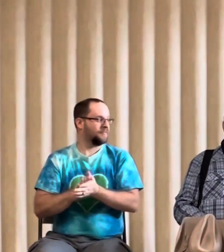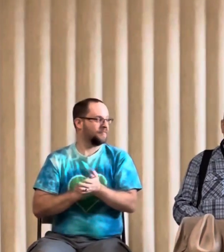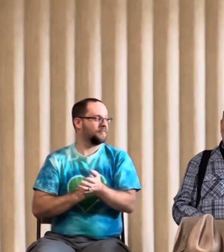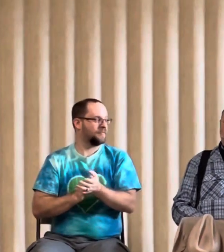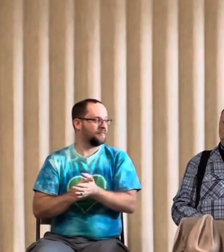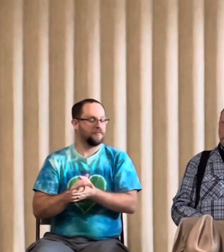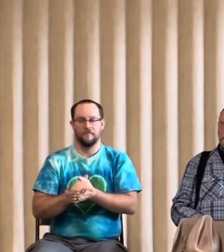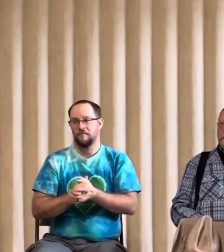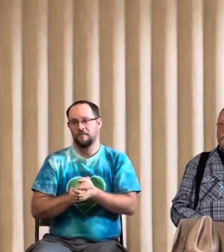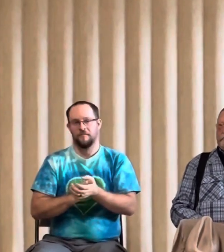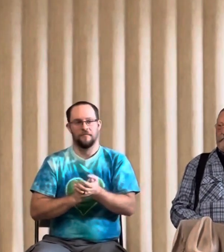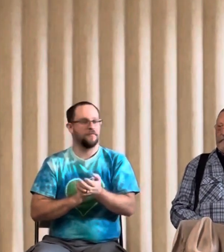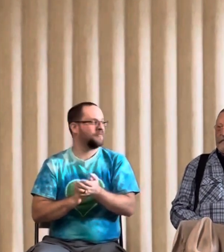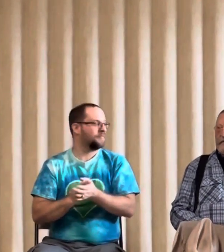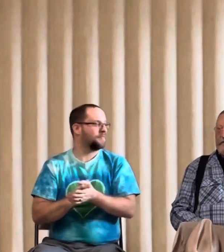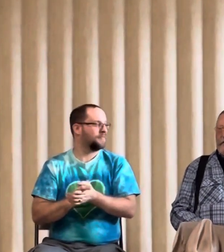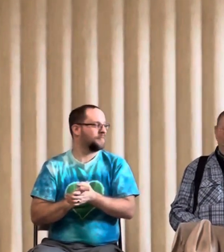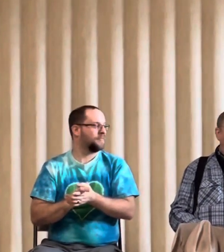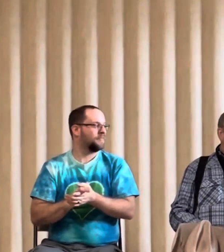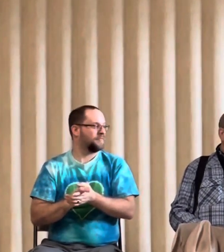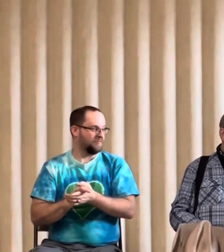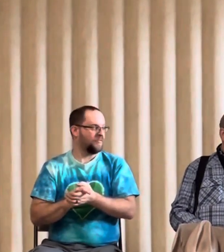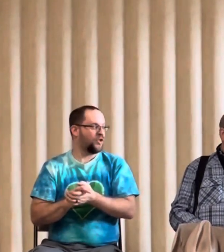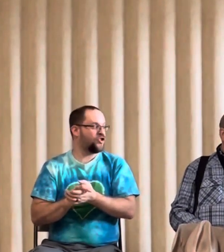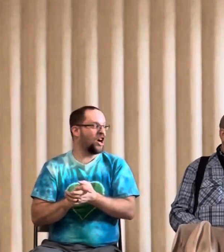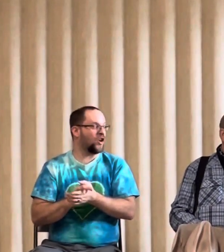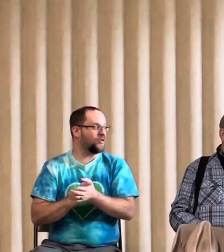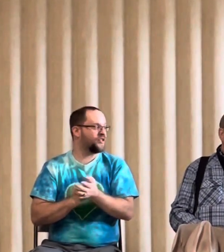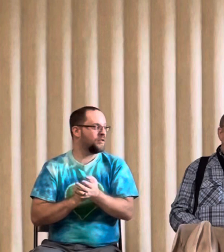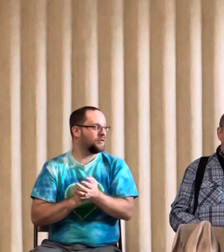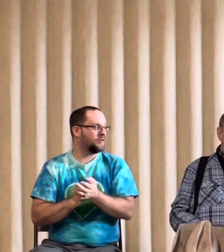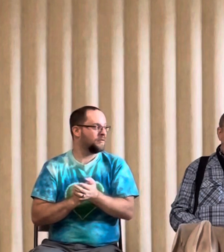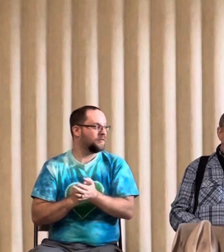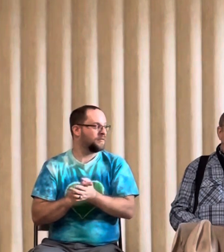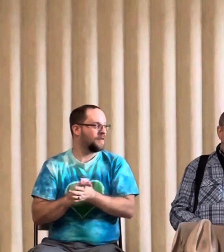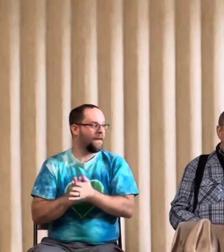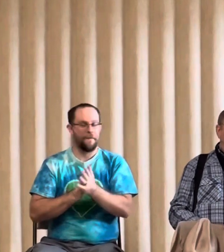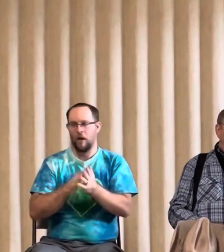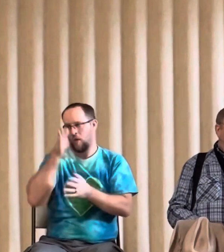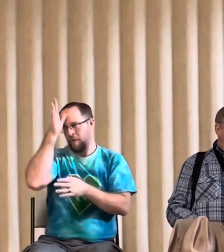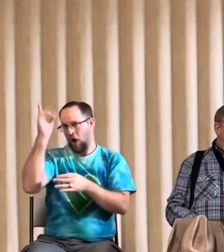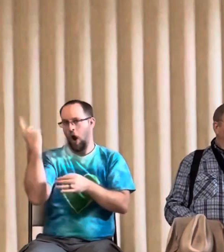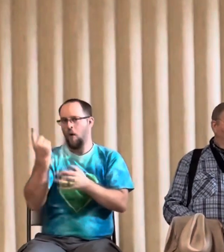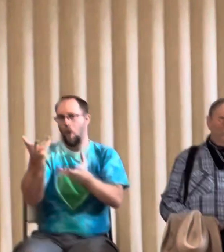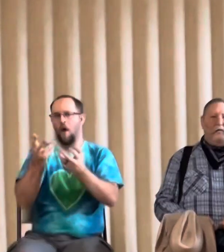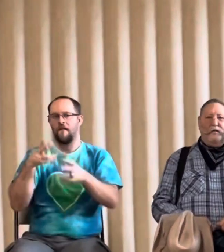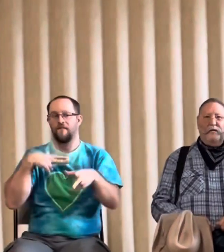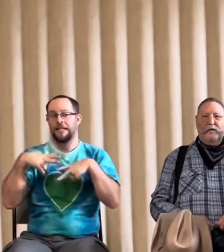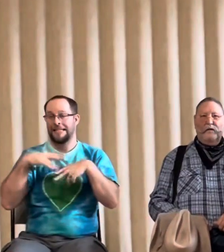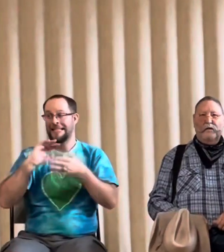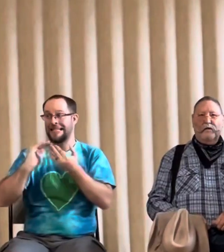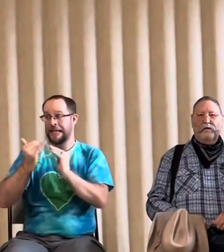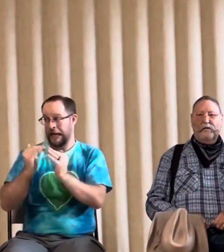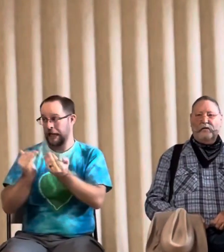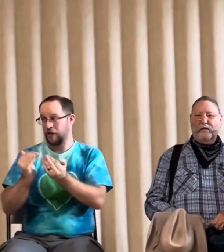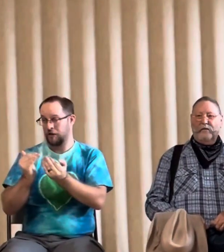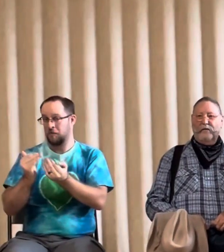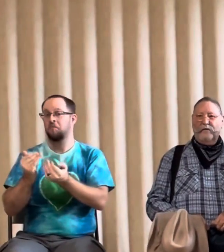we think? We want to find out? "Gramps always wanted to visit the city. So that's what we did first."